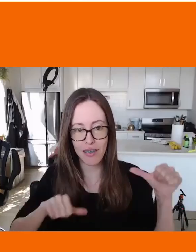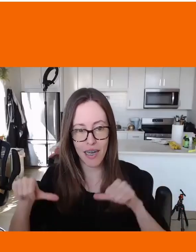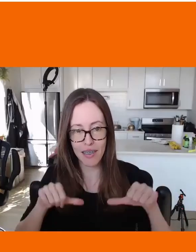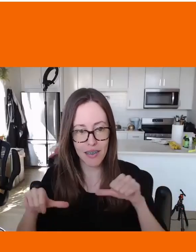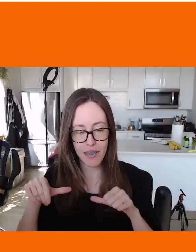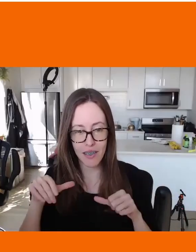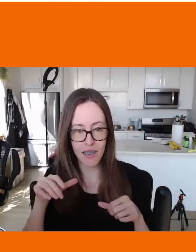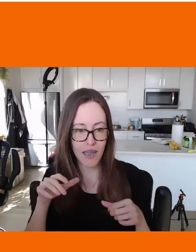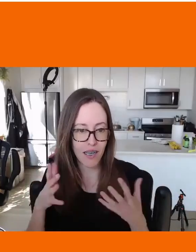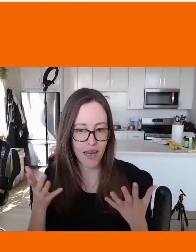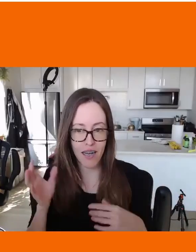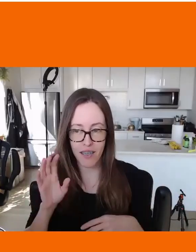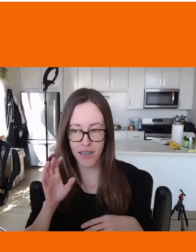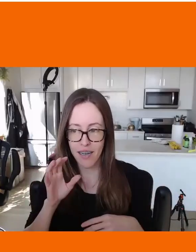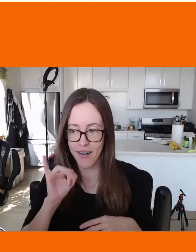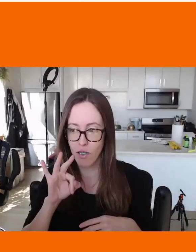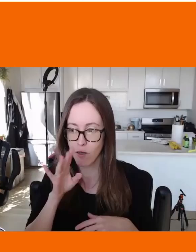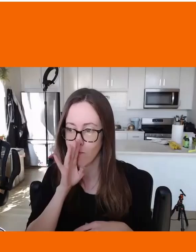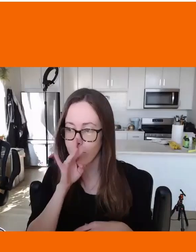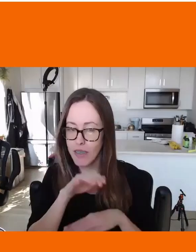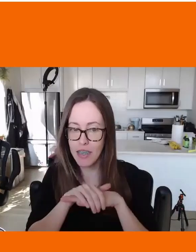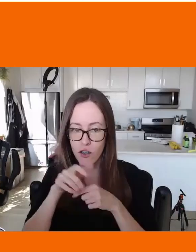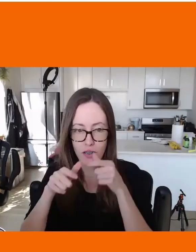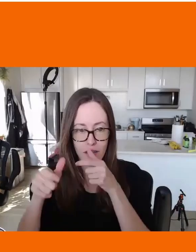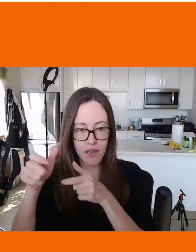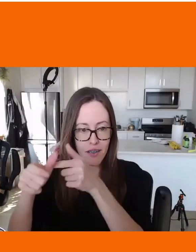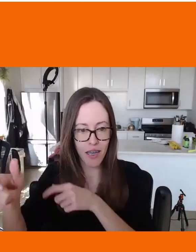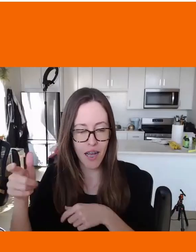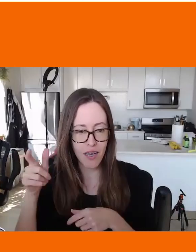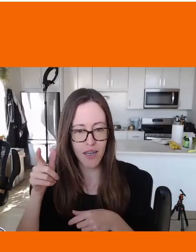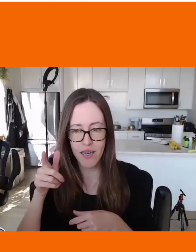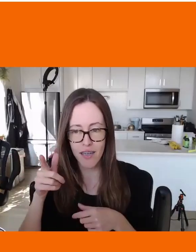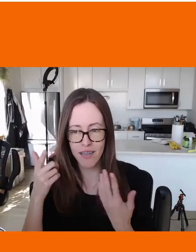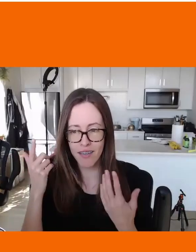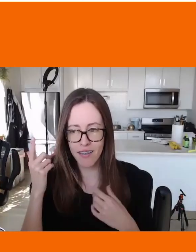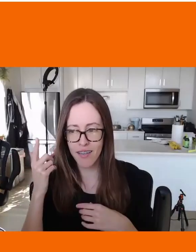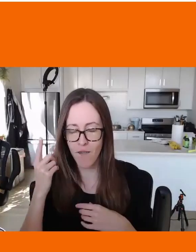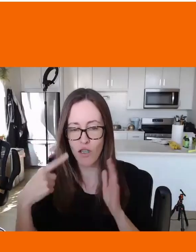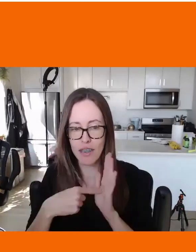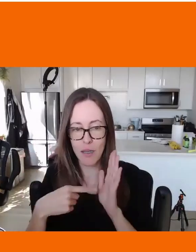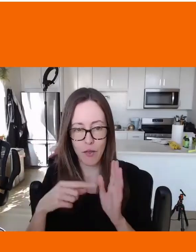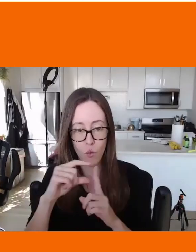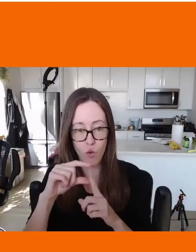and spatial relationships to express all of these different concepts. In a linear spoken language